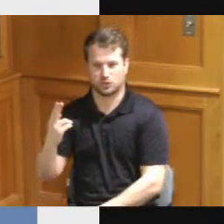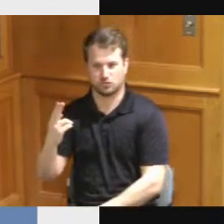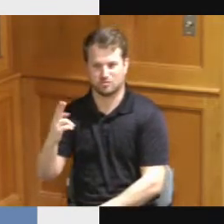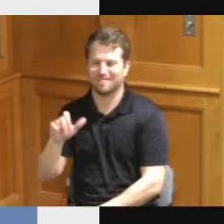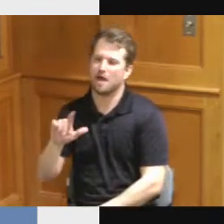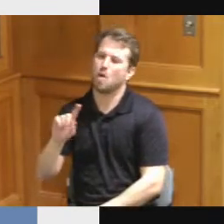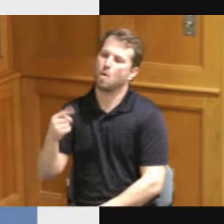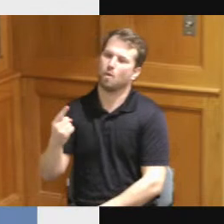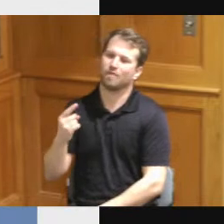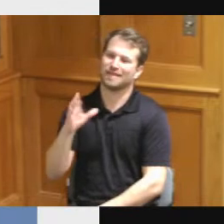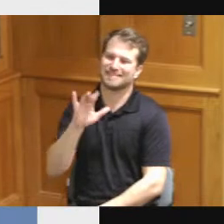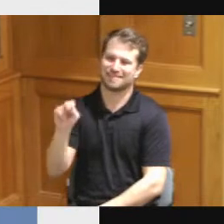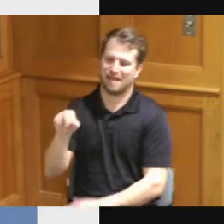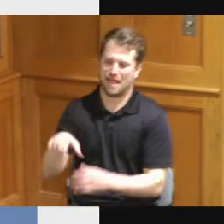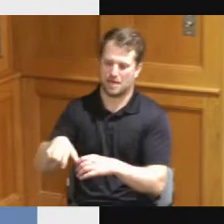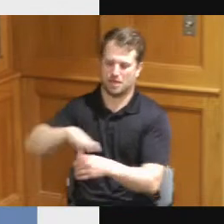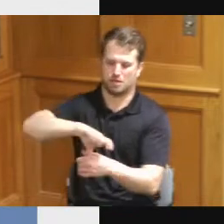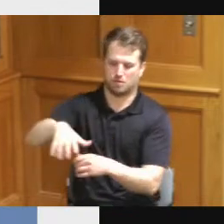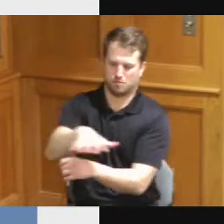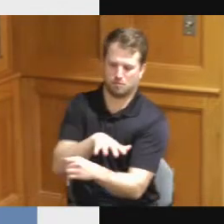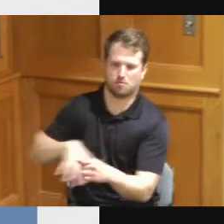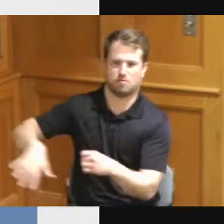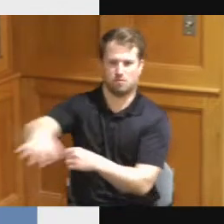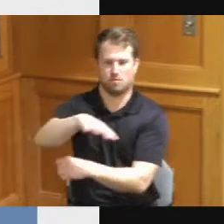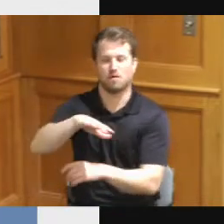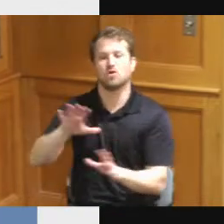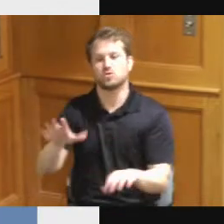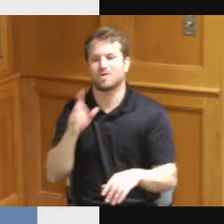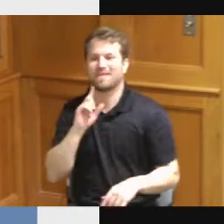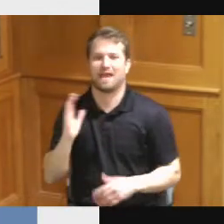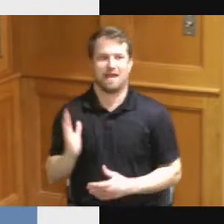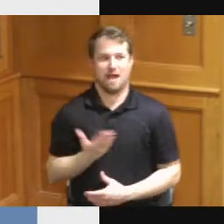so that's something else that's unique about the system here and those are the high points